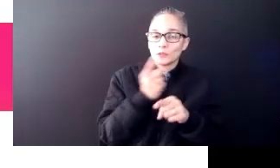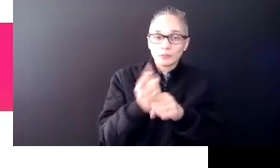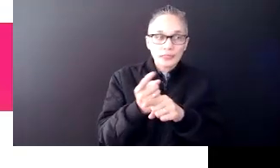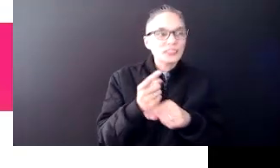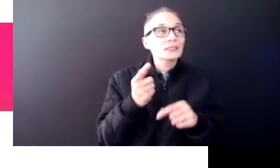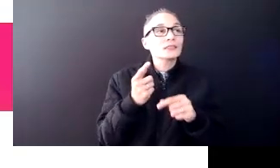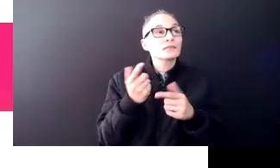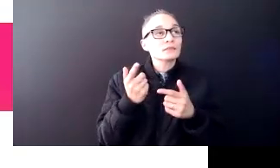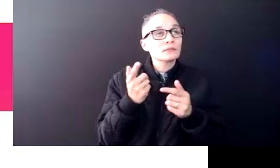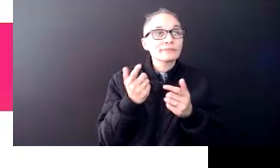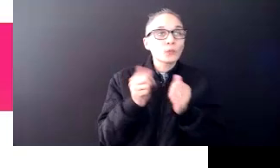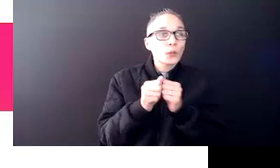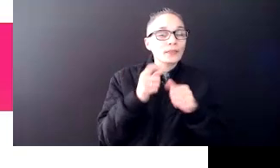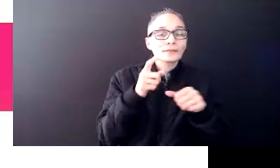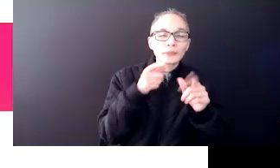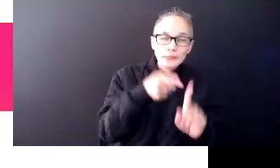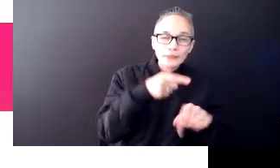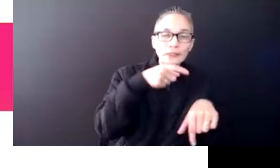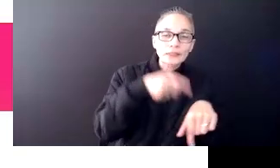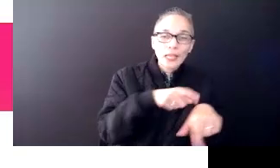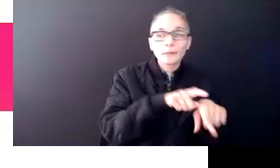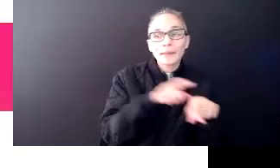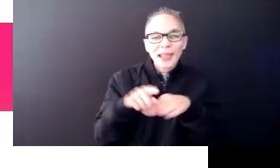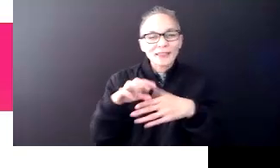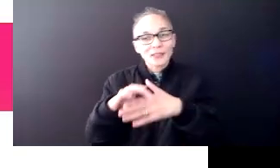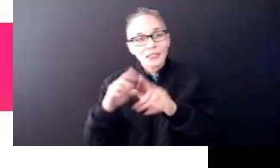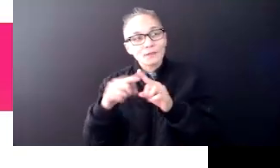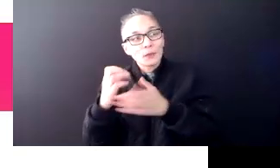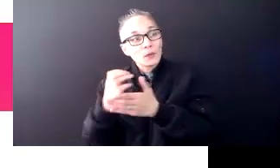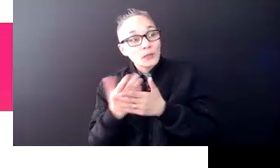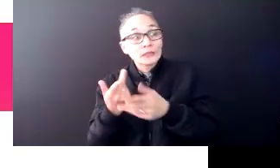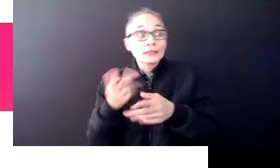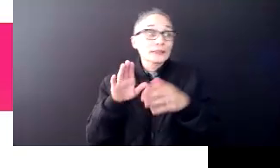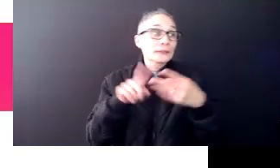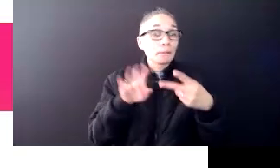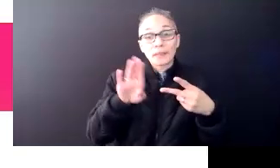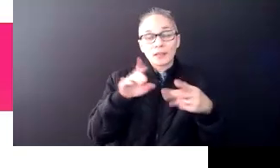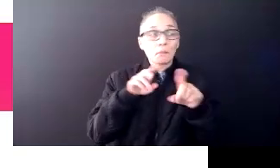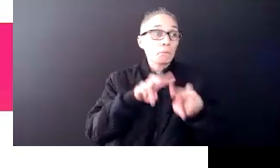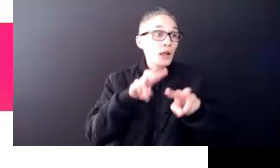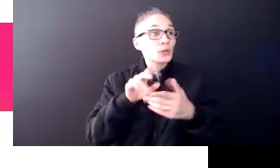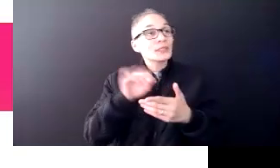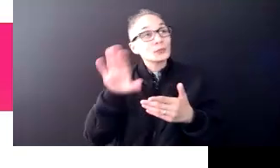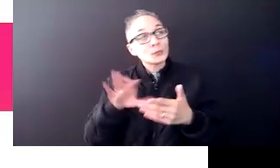with the length of time and the amount of content in the course. Monitoring the student's academic engagement and success.